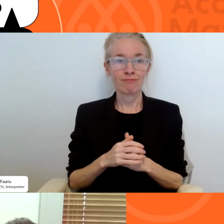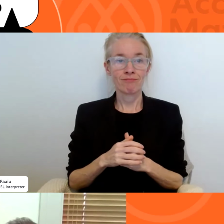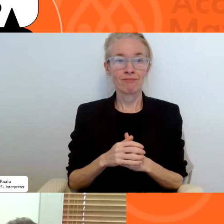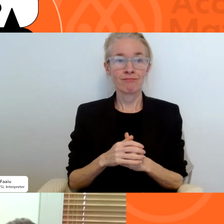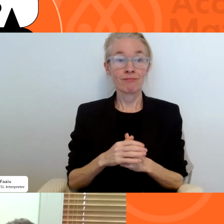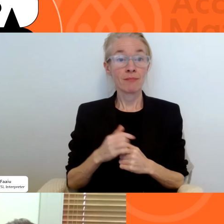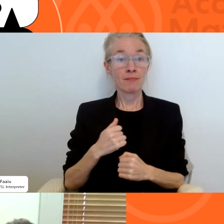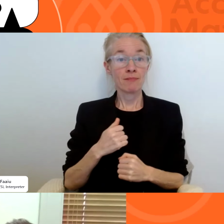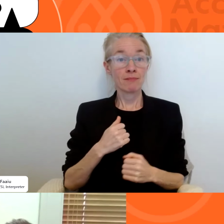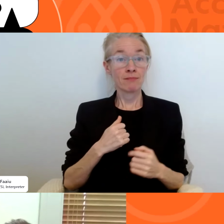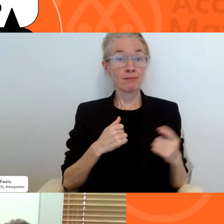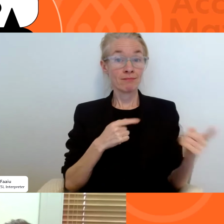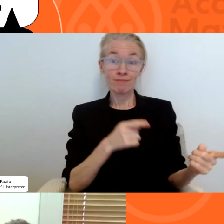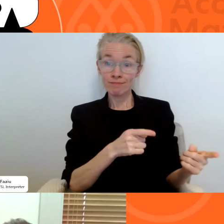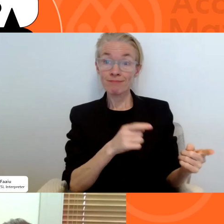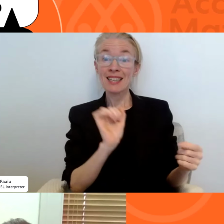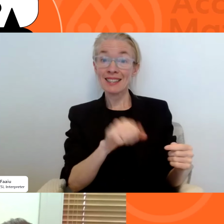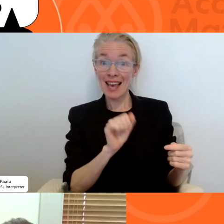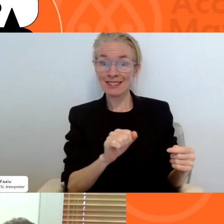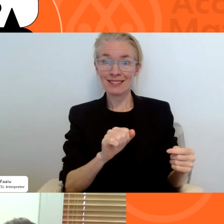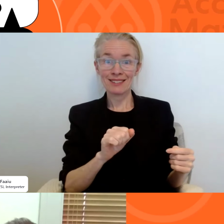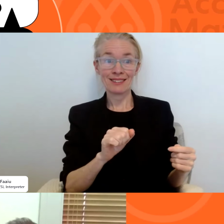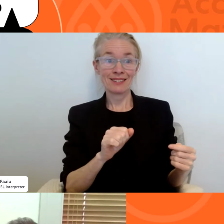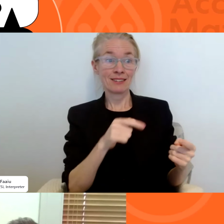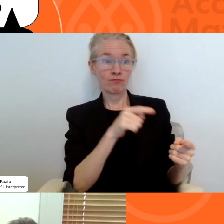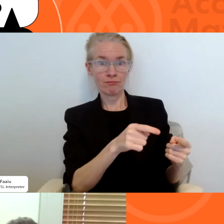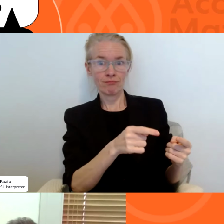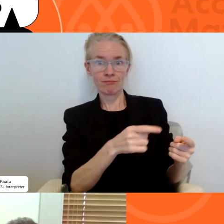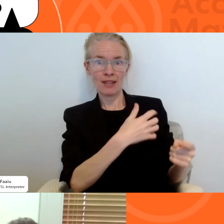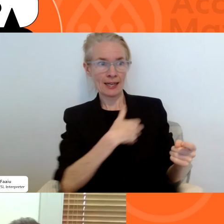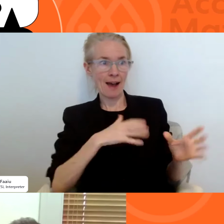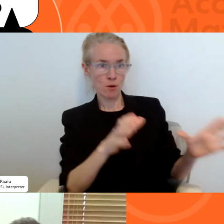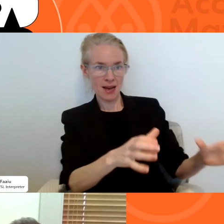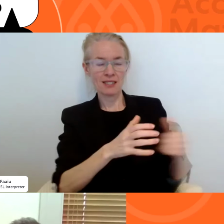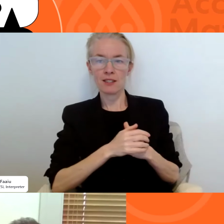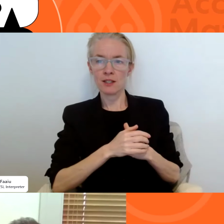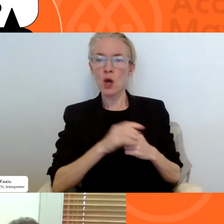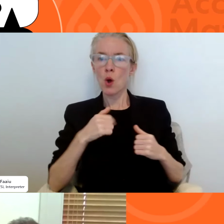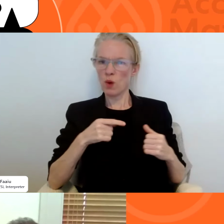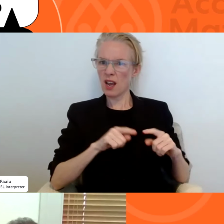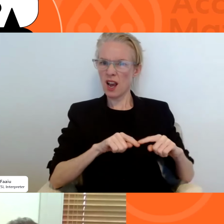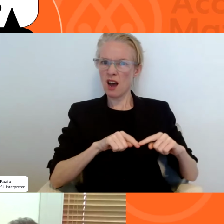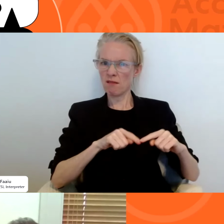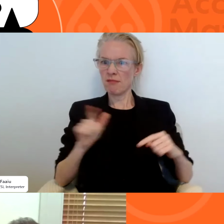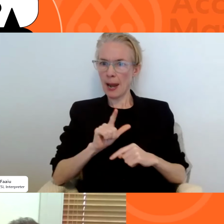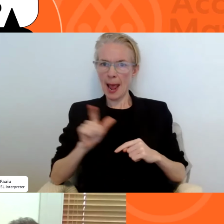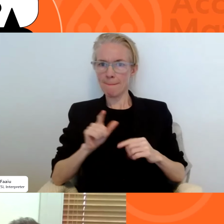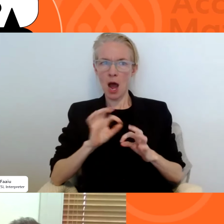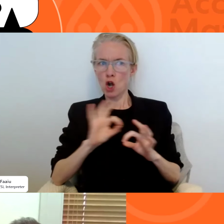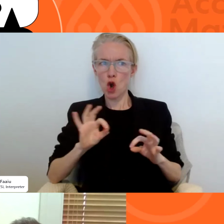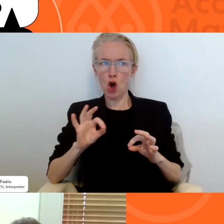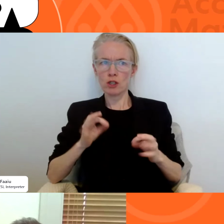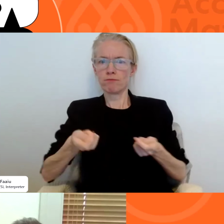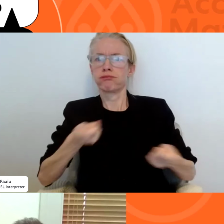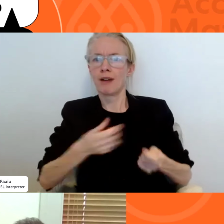for the opposition, you have two roles, one is to respond to what the government is doing. I say respond because we don't take the